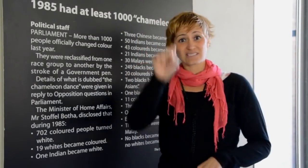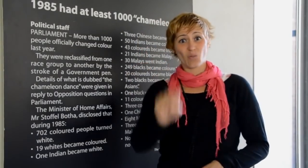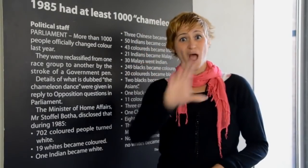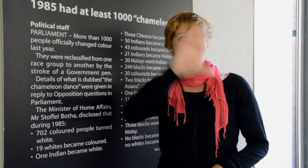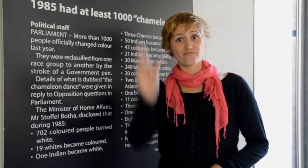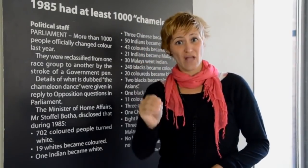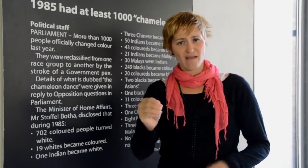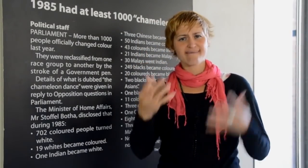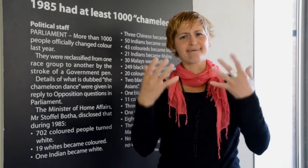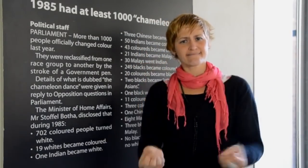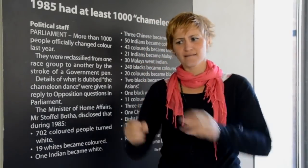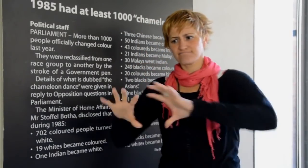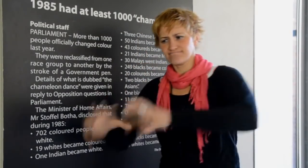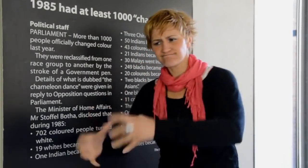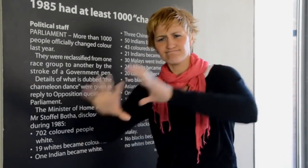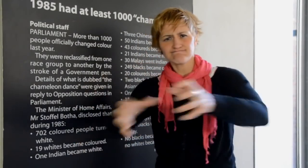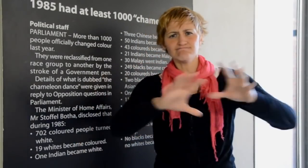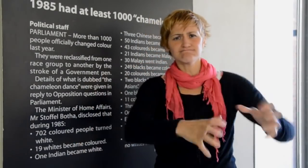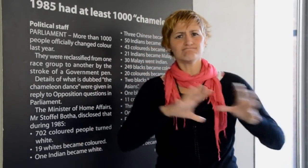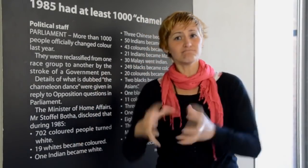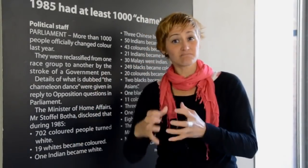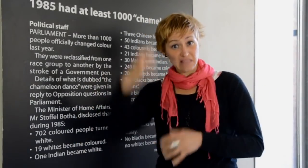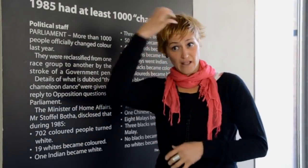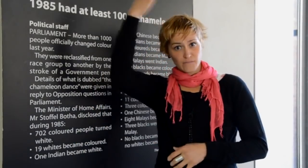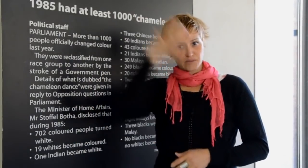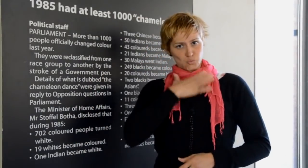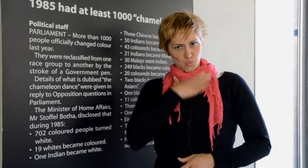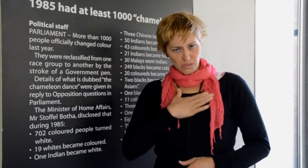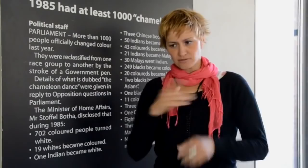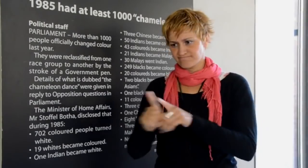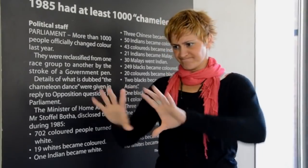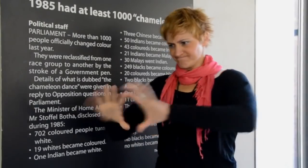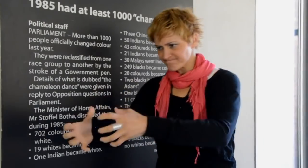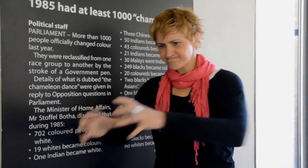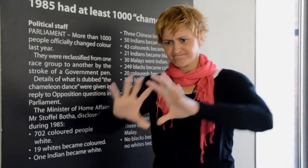Residents of South Africa have race classifications that